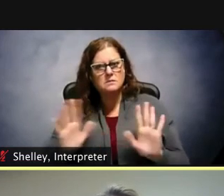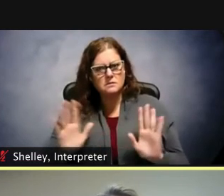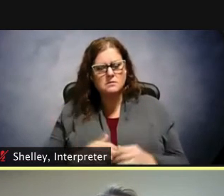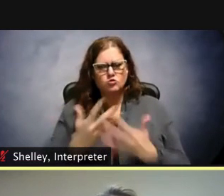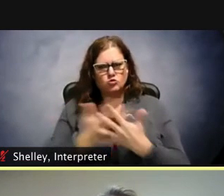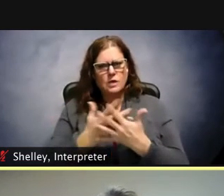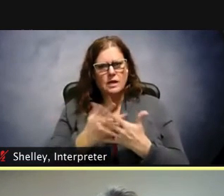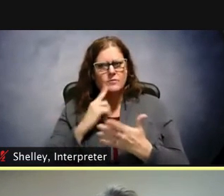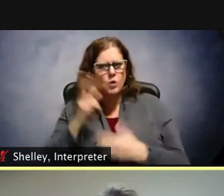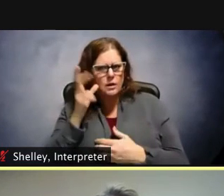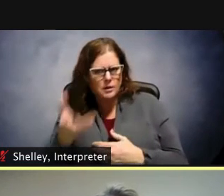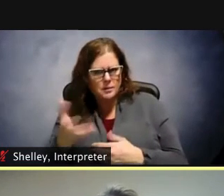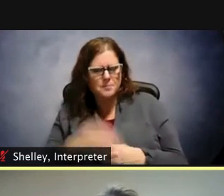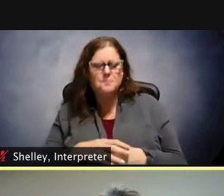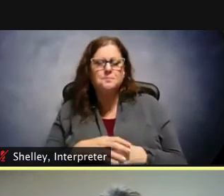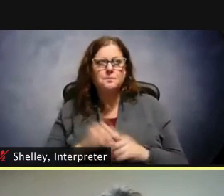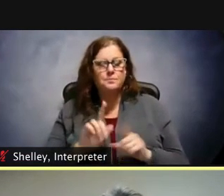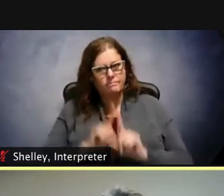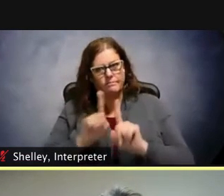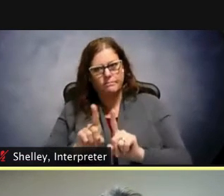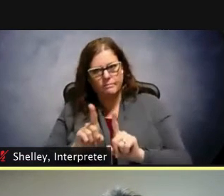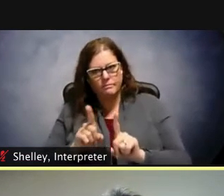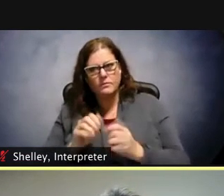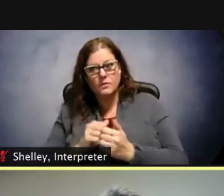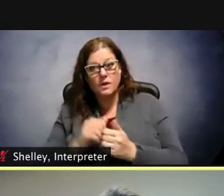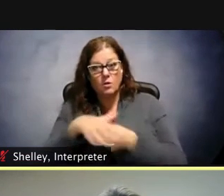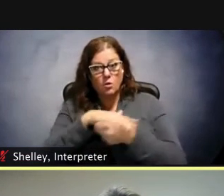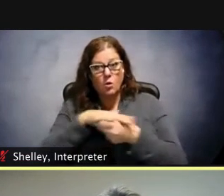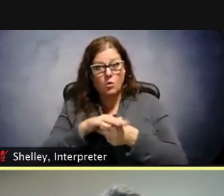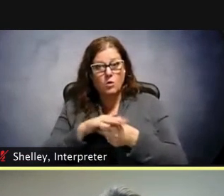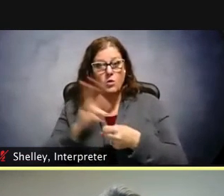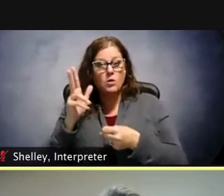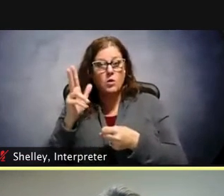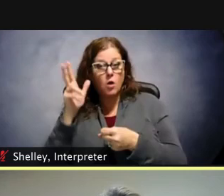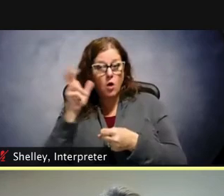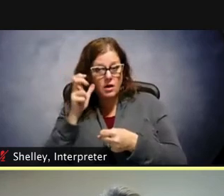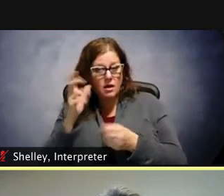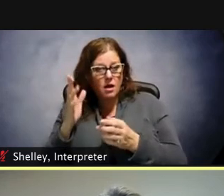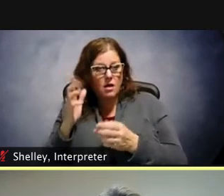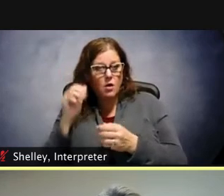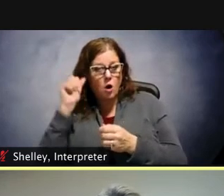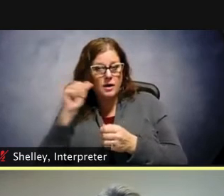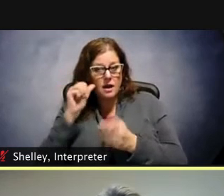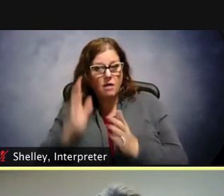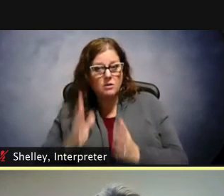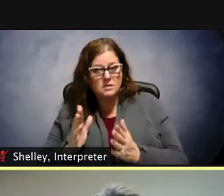So they went to our local audiologist on Pinellas County School Board property.